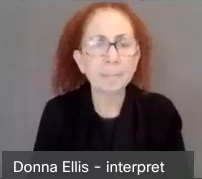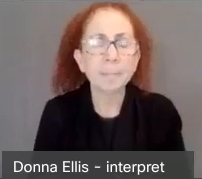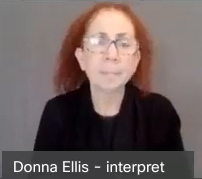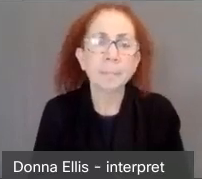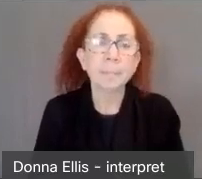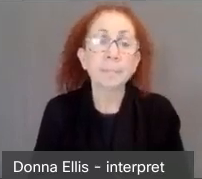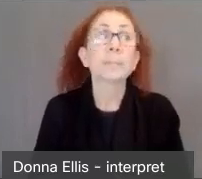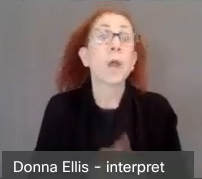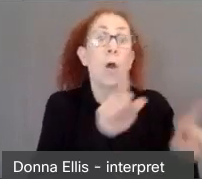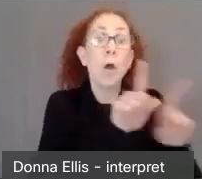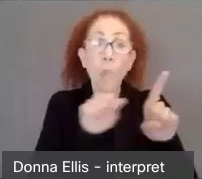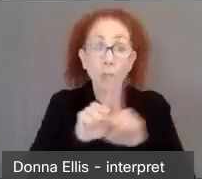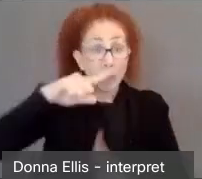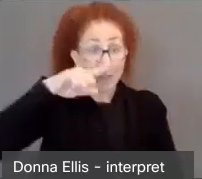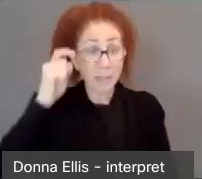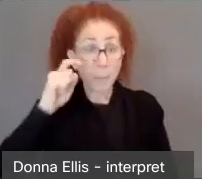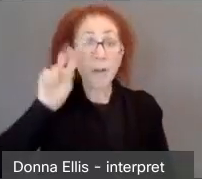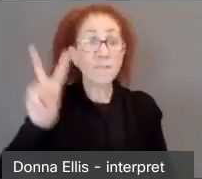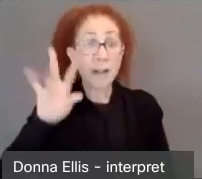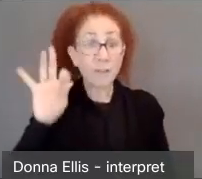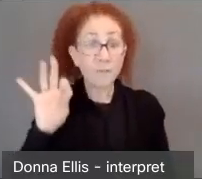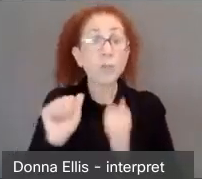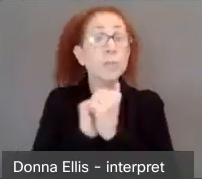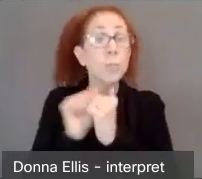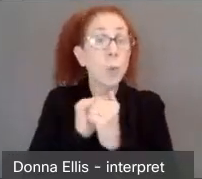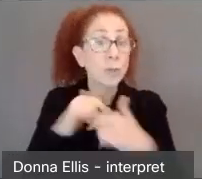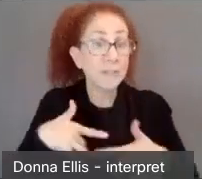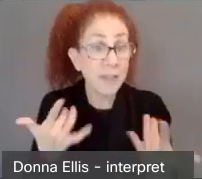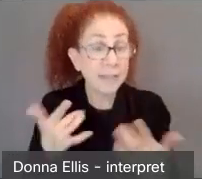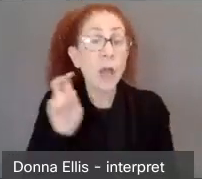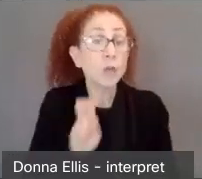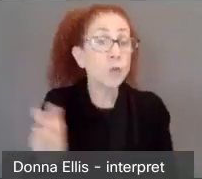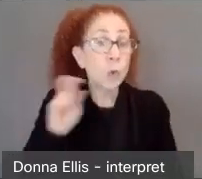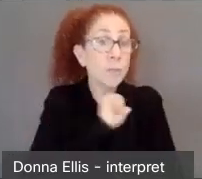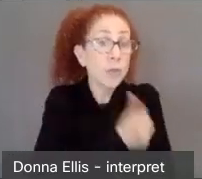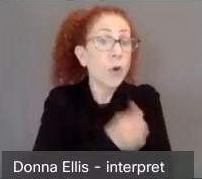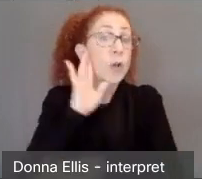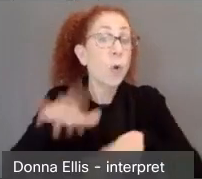Also this summer, the Valley Forge Sports, EventS & Tourism Authority will be hosting 30+